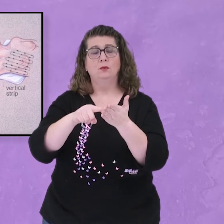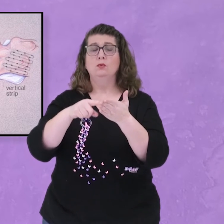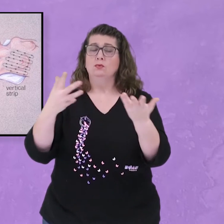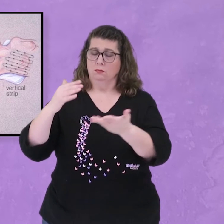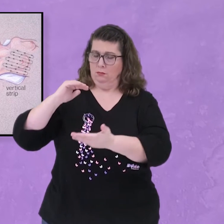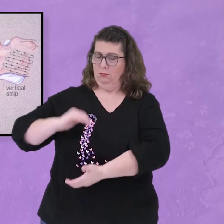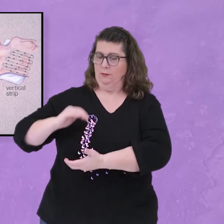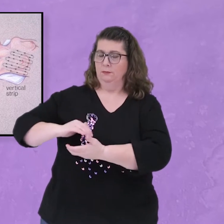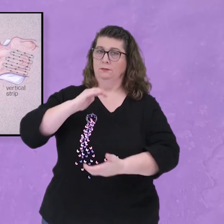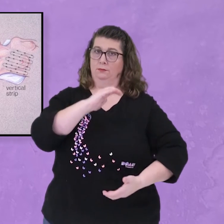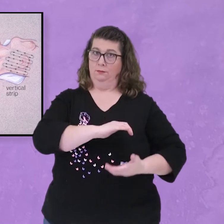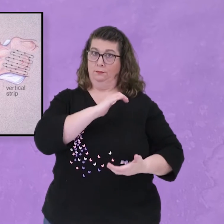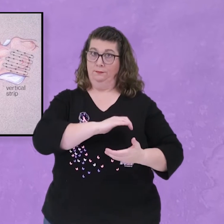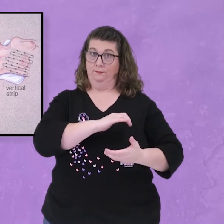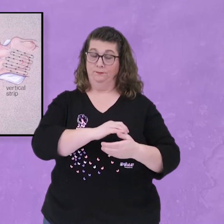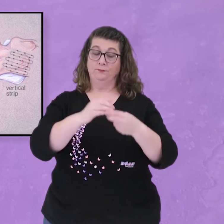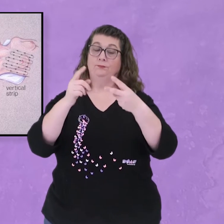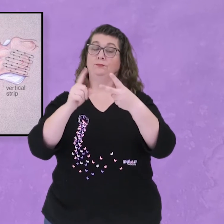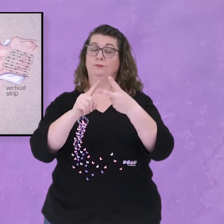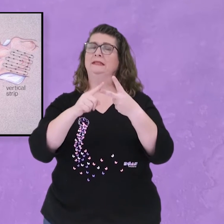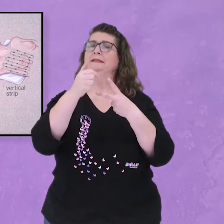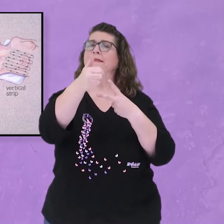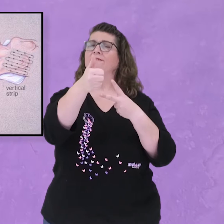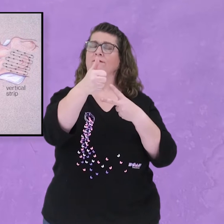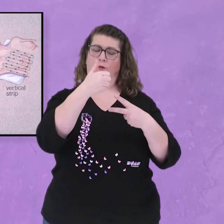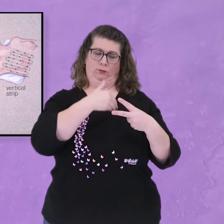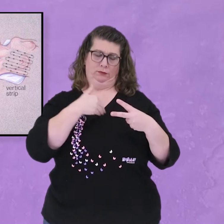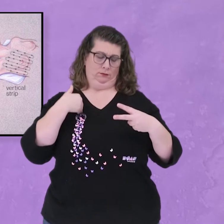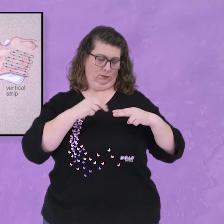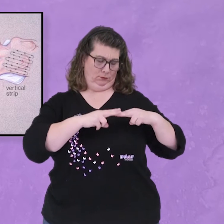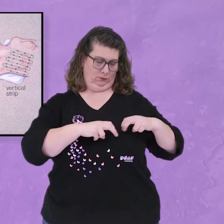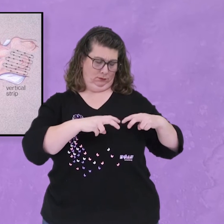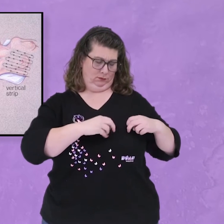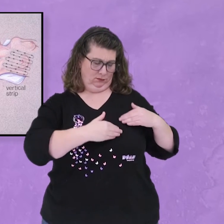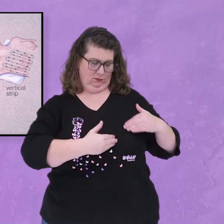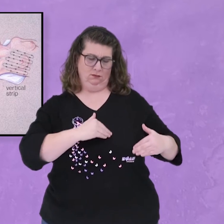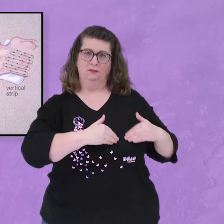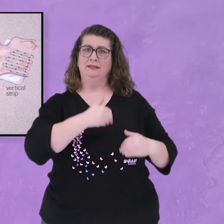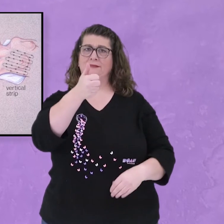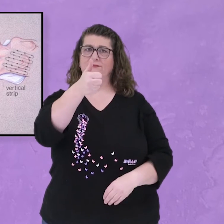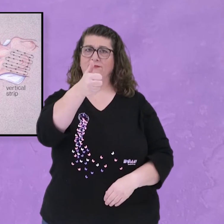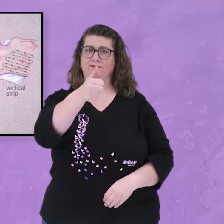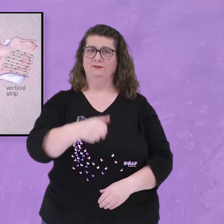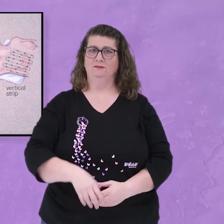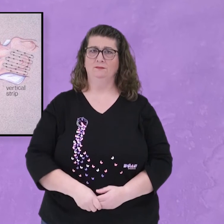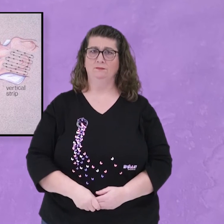or mammograms and monthly self breast examinations.